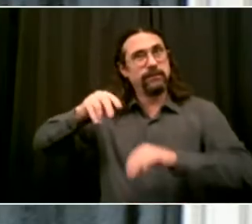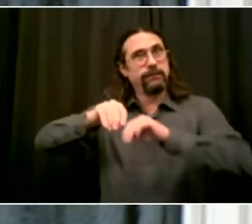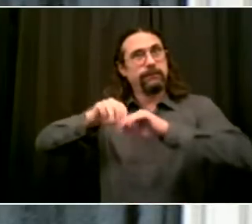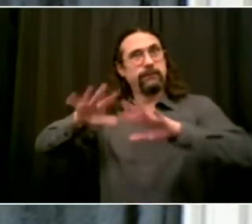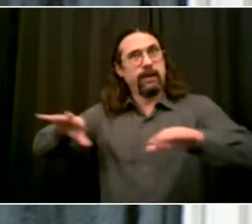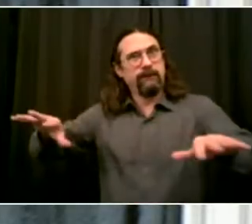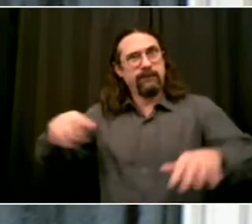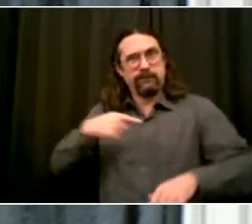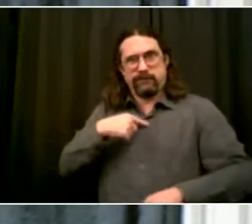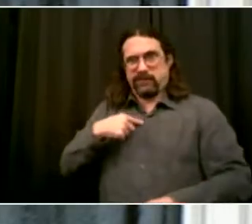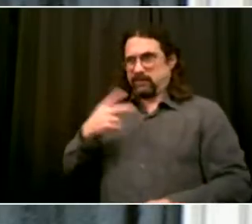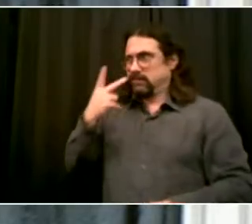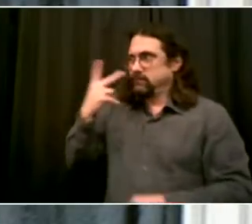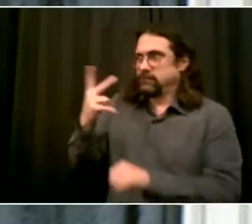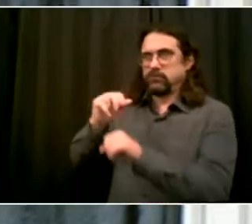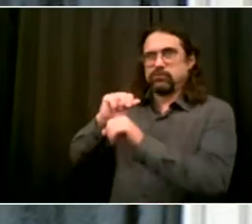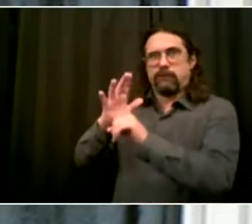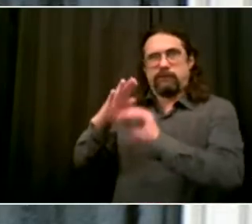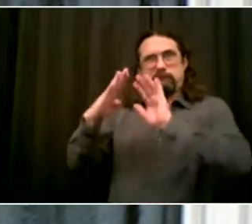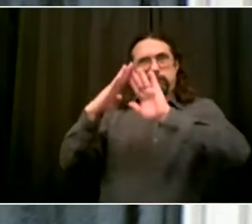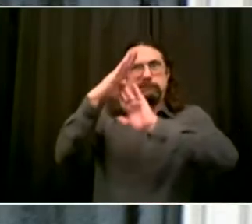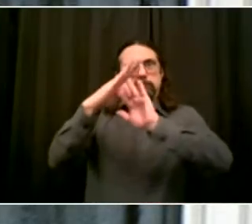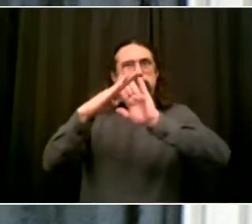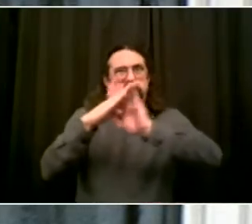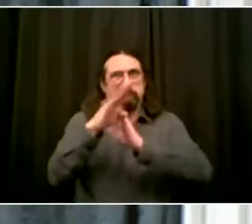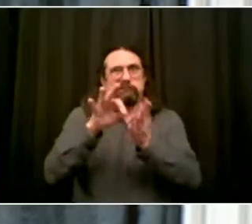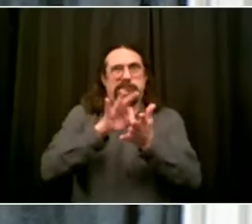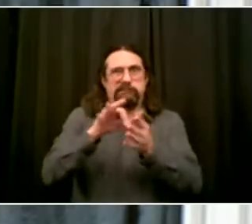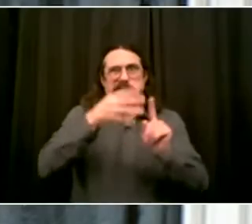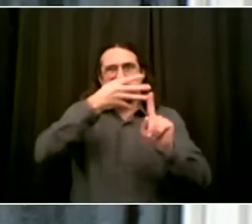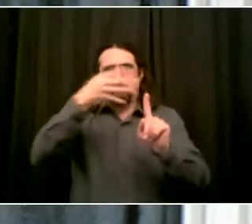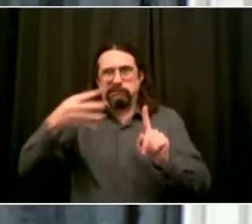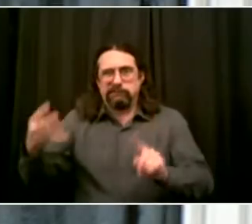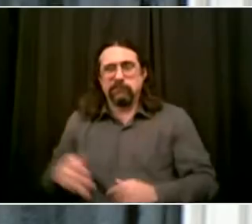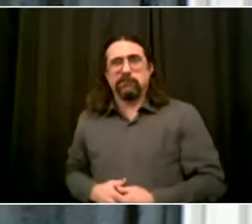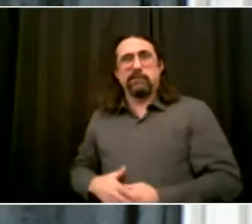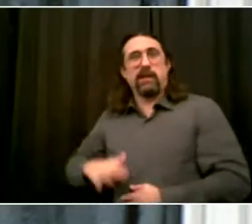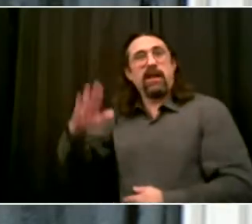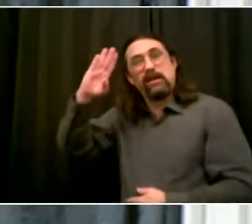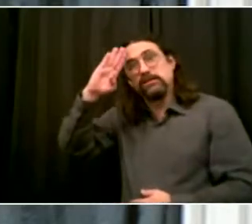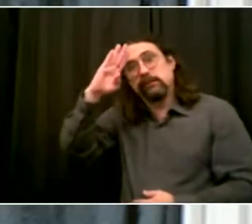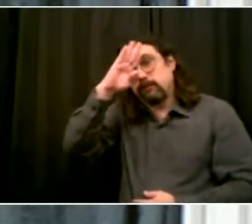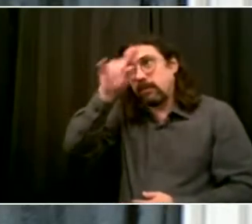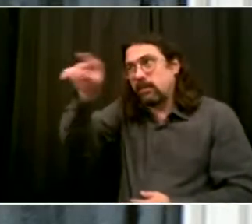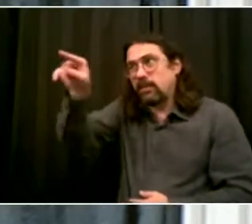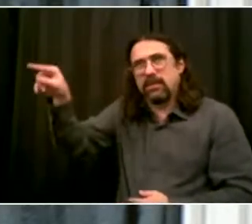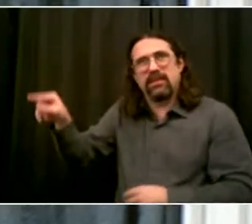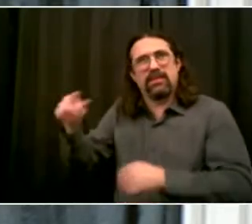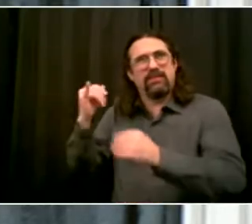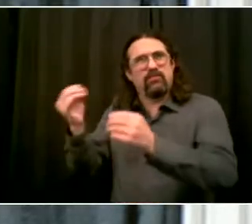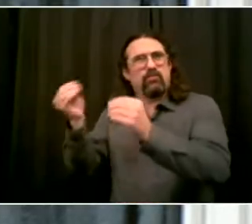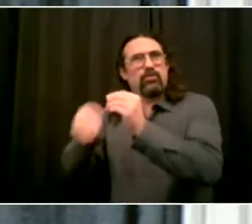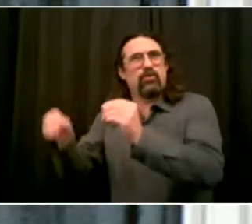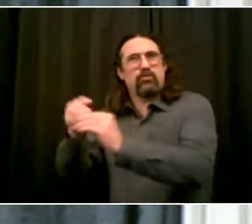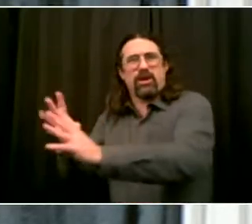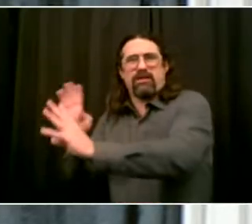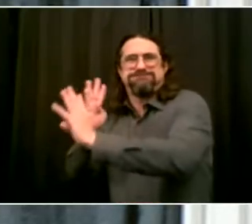IT IS CRITICALLY IMPORTANT T IVGEN THE SPREAD THAT WE ARE SEEING. EWEWL TAKEKEABD OUT EARLIER THIS